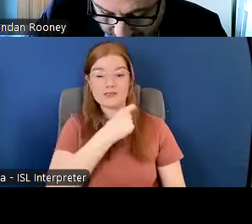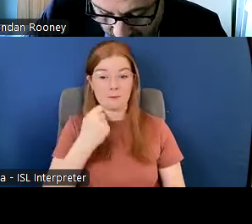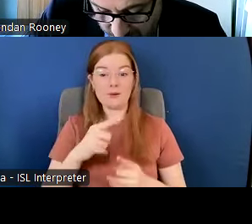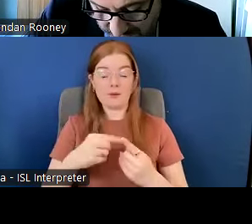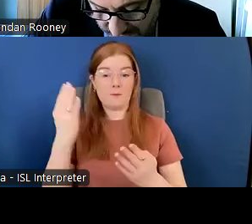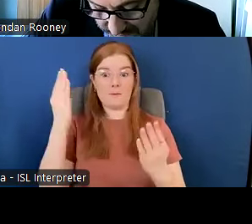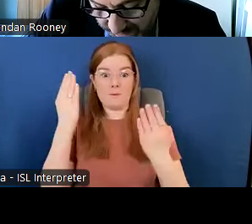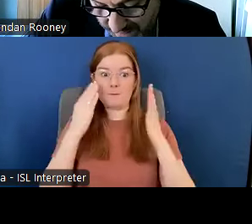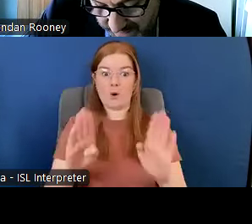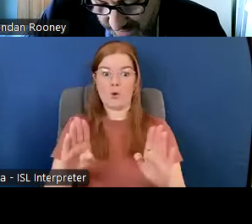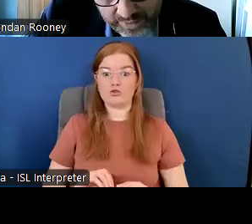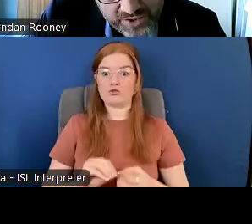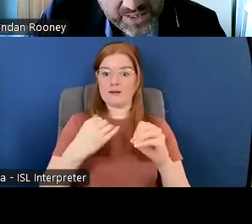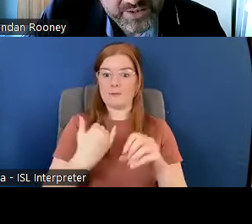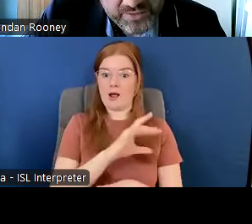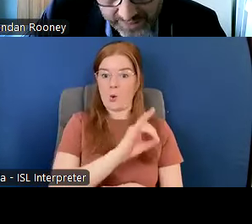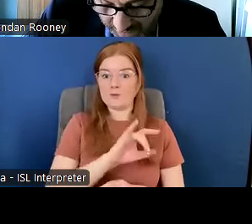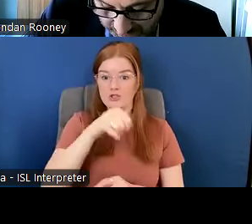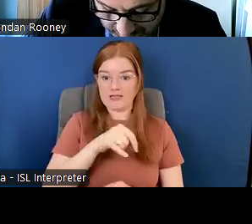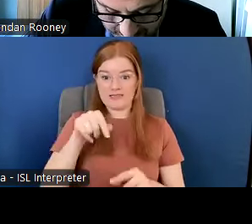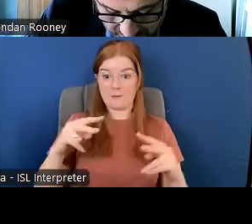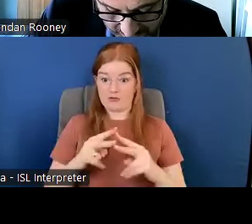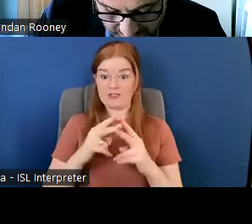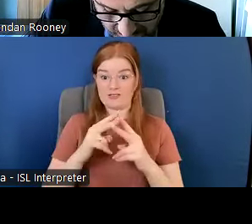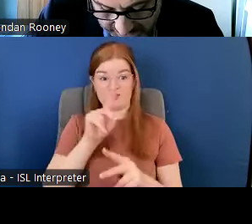by Hone and Jellett in Paris, of which these two examples by Jellett are good